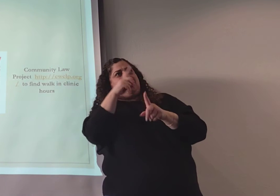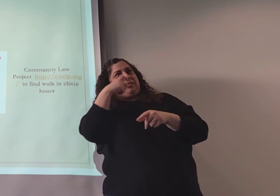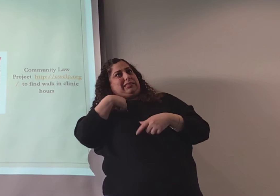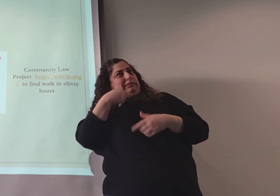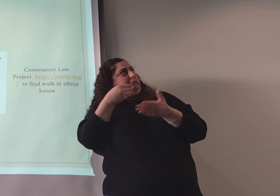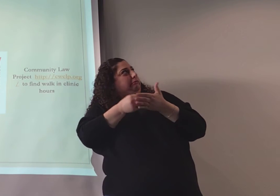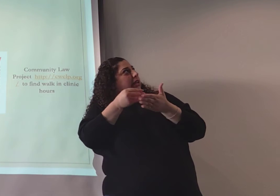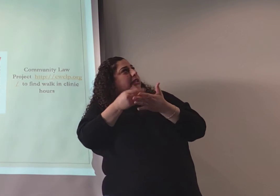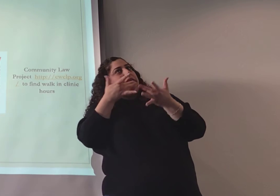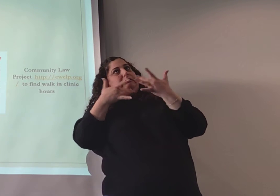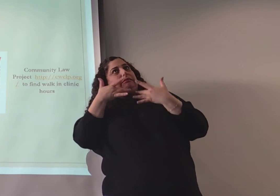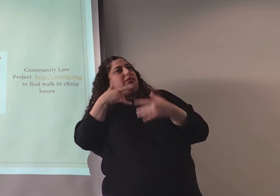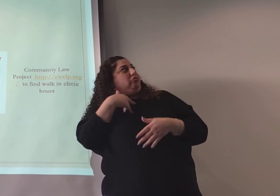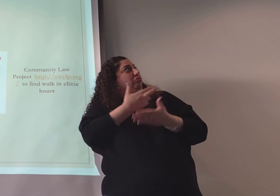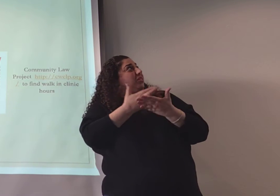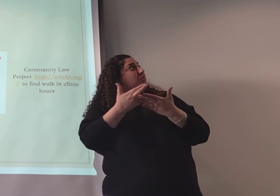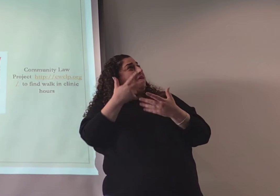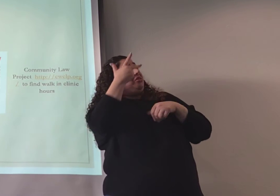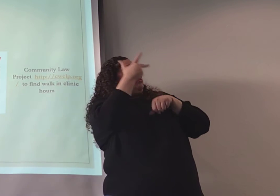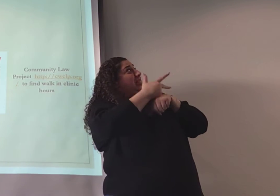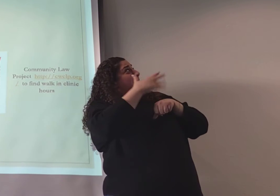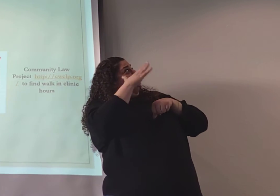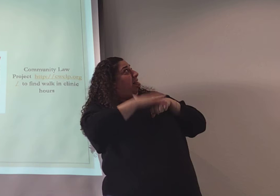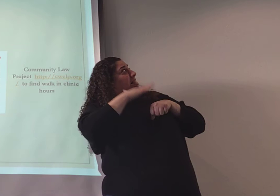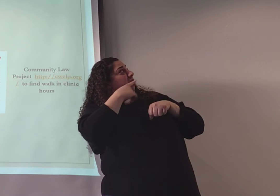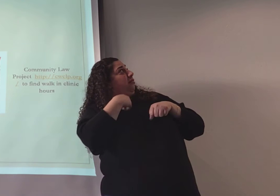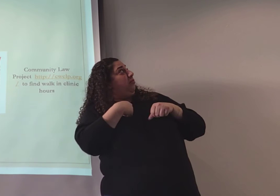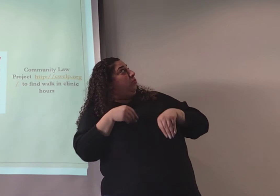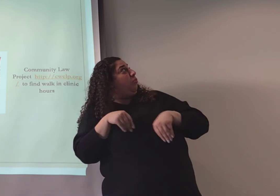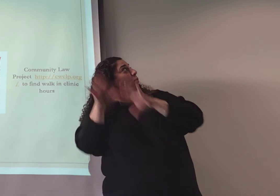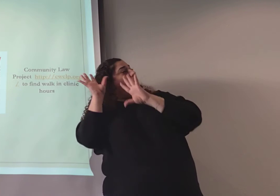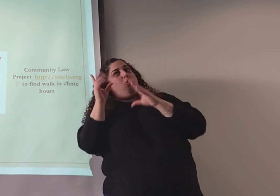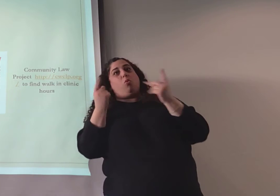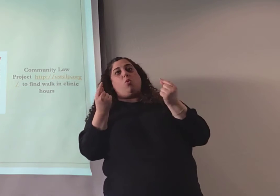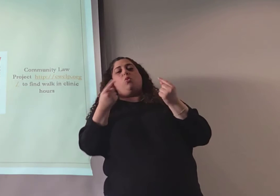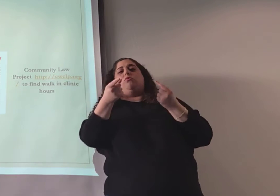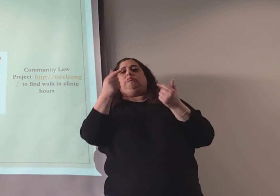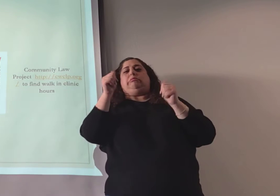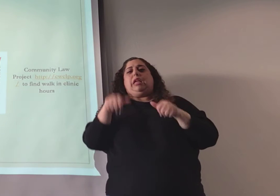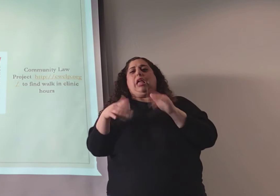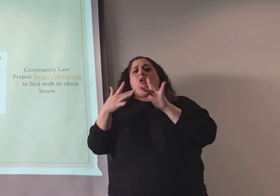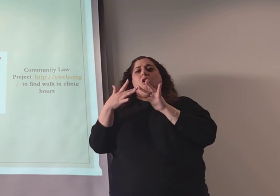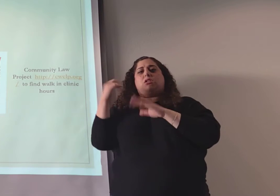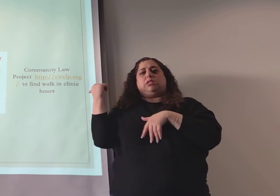or 60 days time to find a new place. So it's important to have every notice looked at.